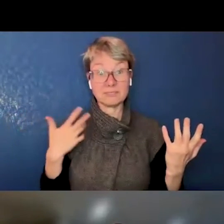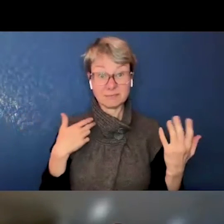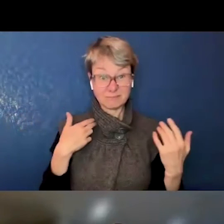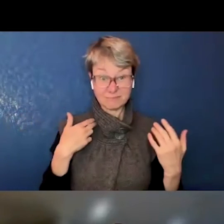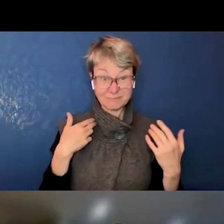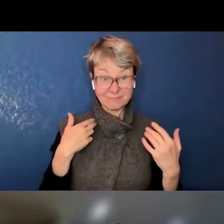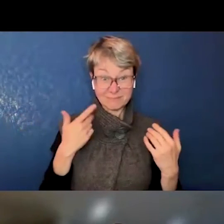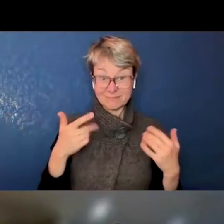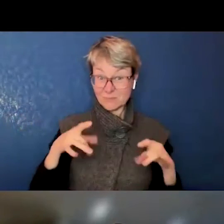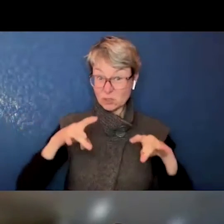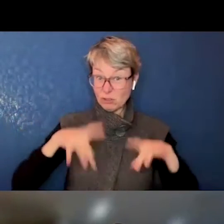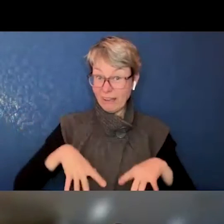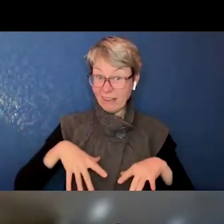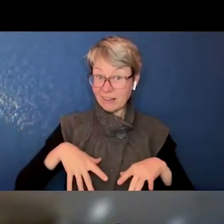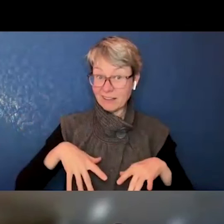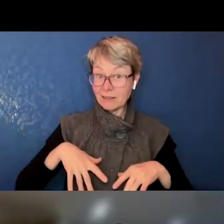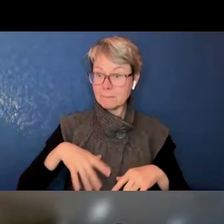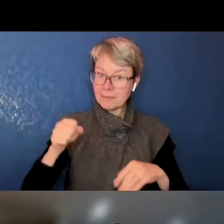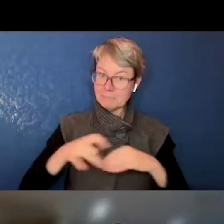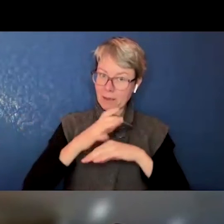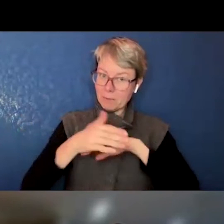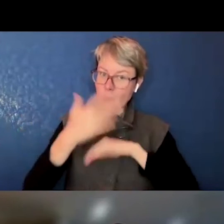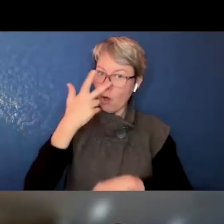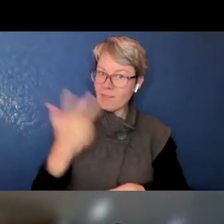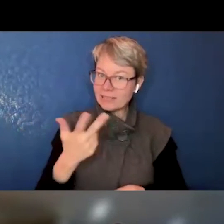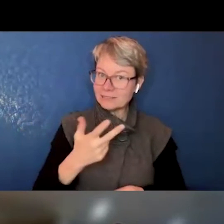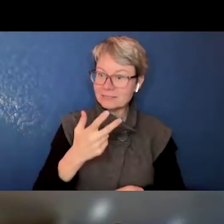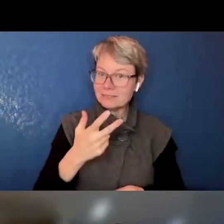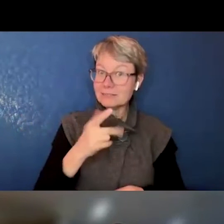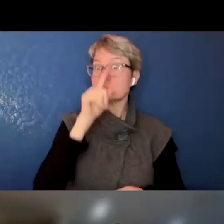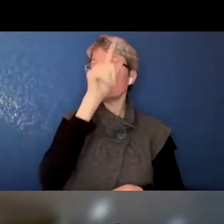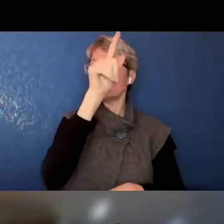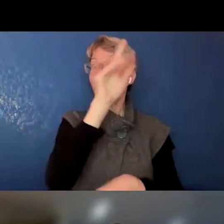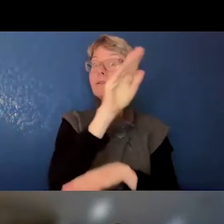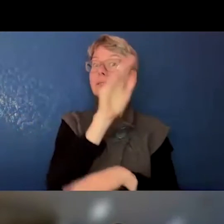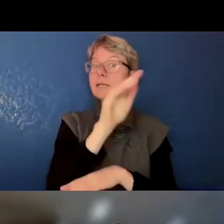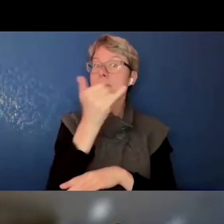married in Australia but might be in a foreign country so that's a pretty desperate situation